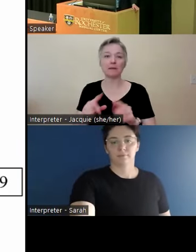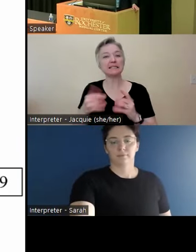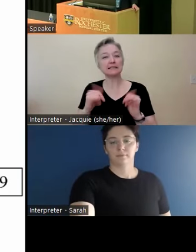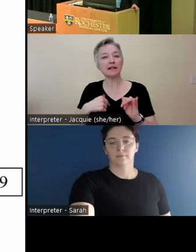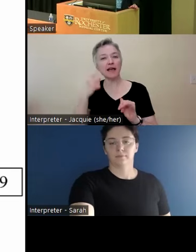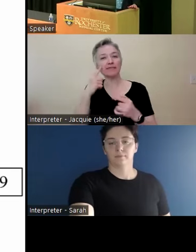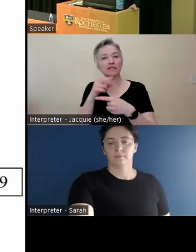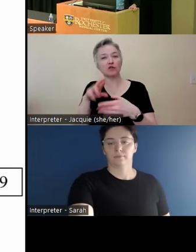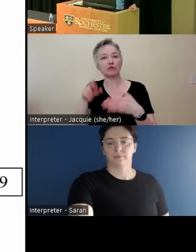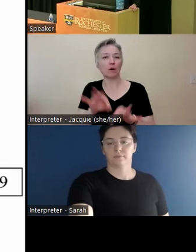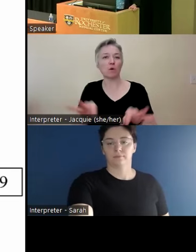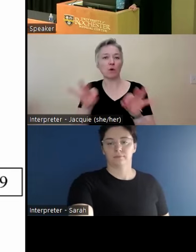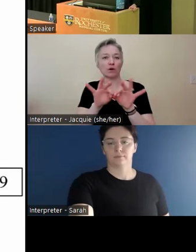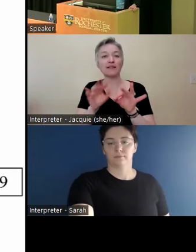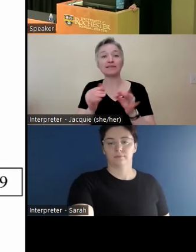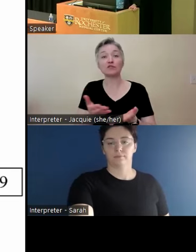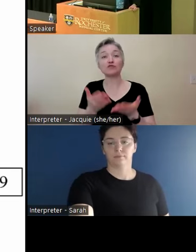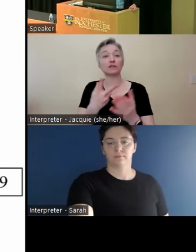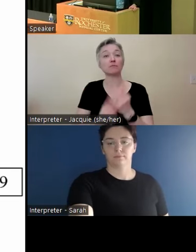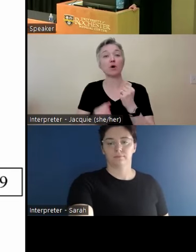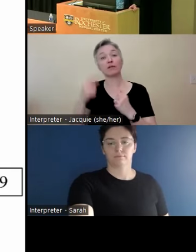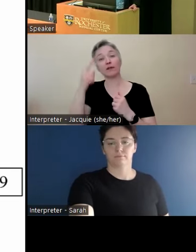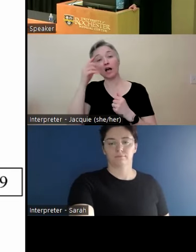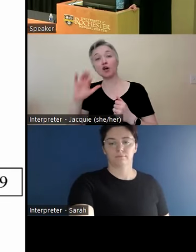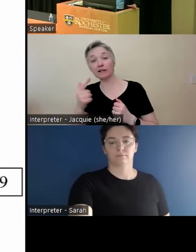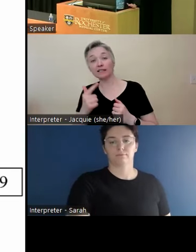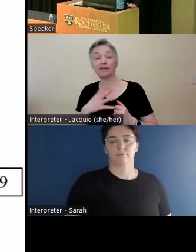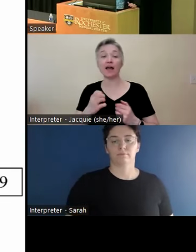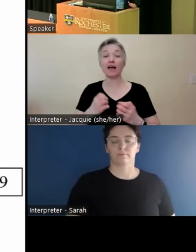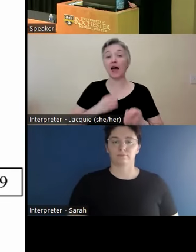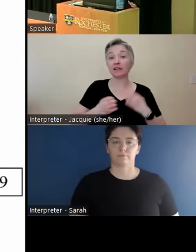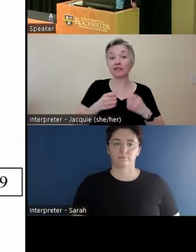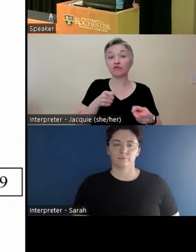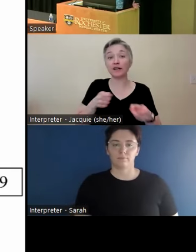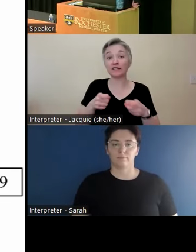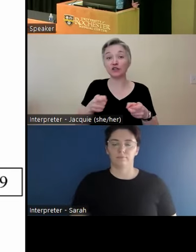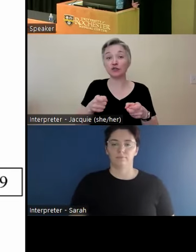and it suggests that both cognitive and affective regulation directly contribute